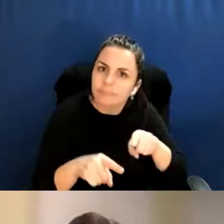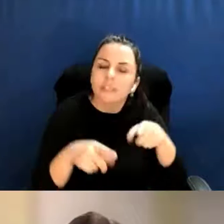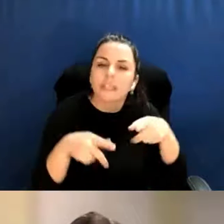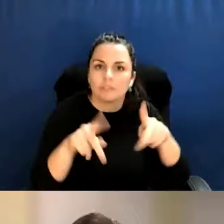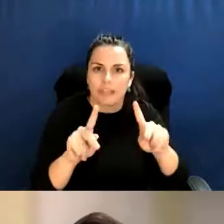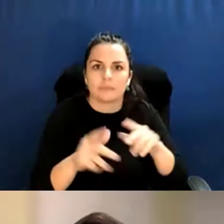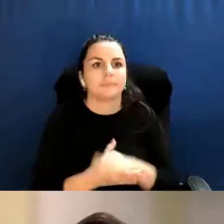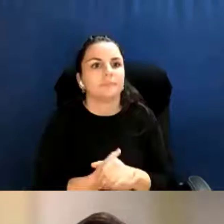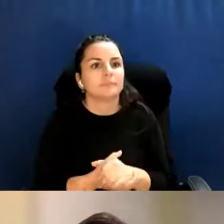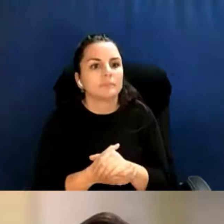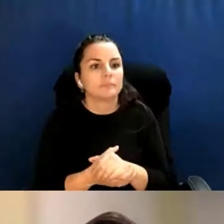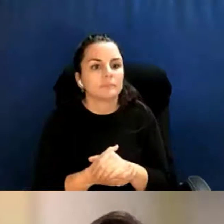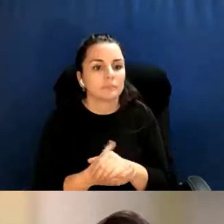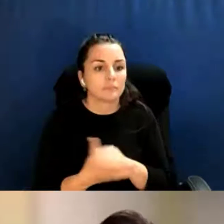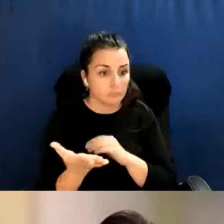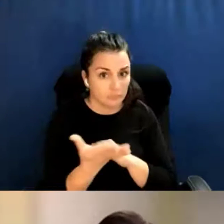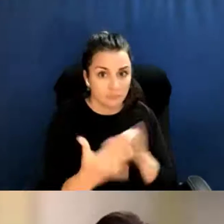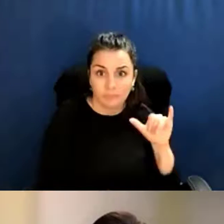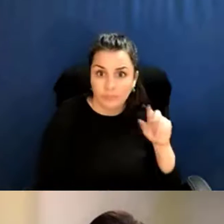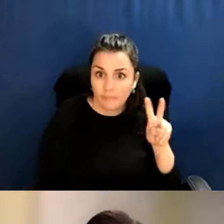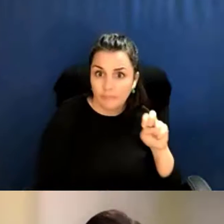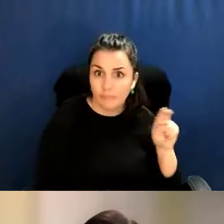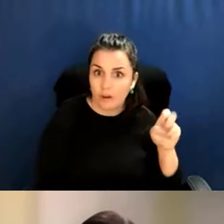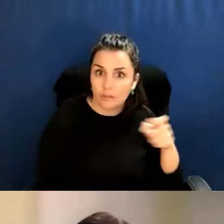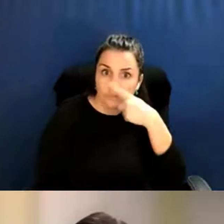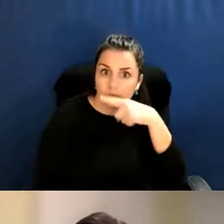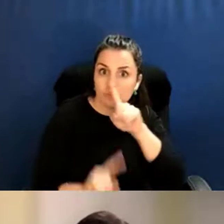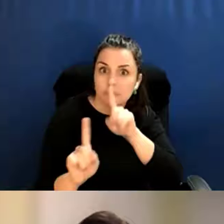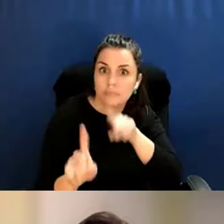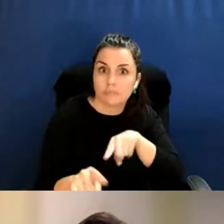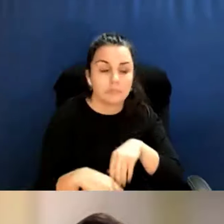Marianna Azar: Yvonne, do you want to take that?